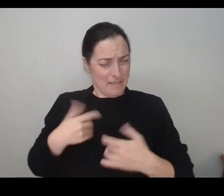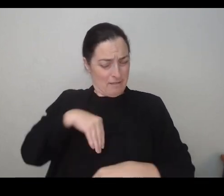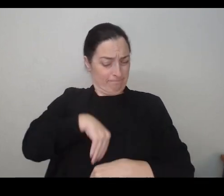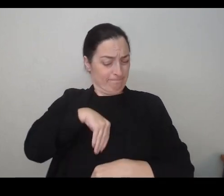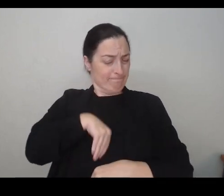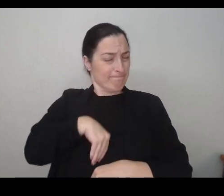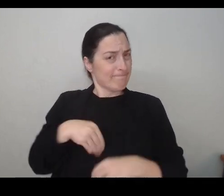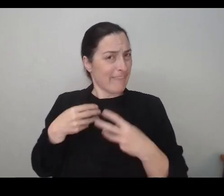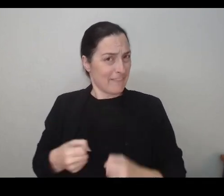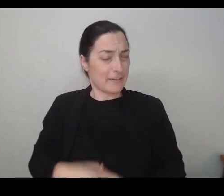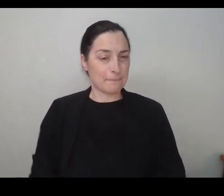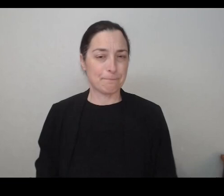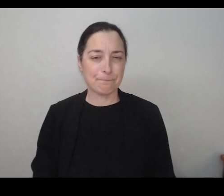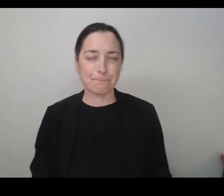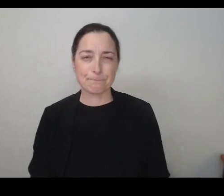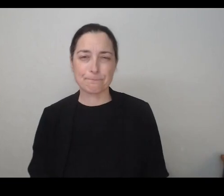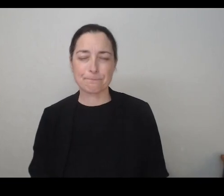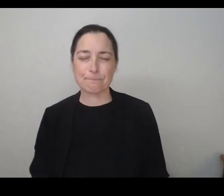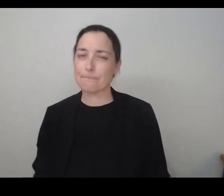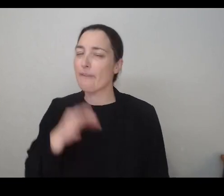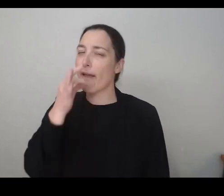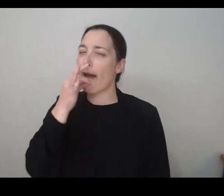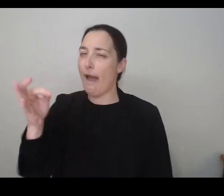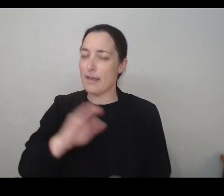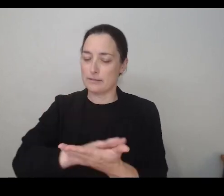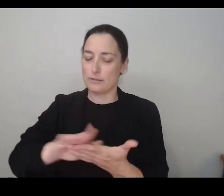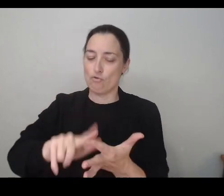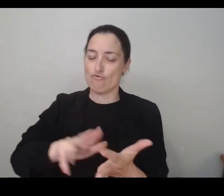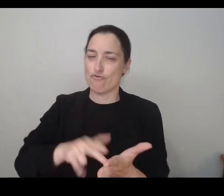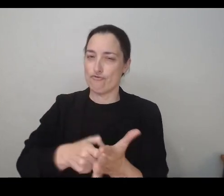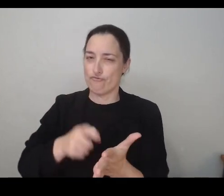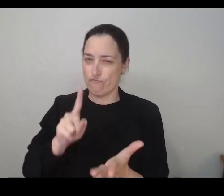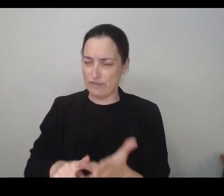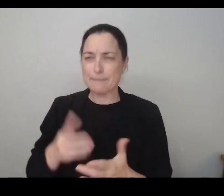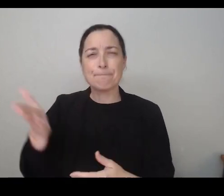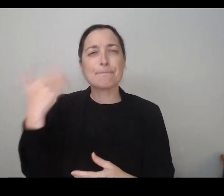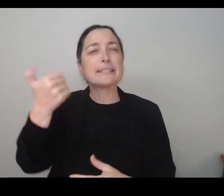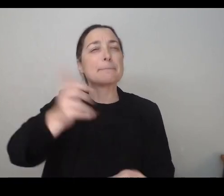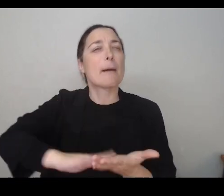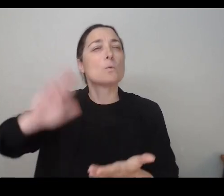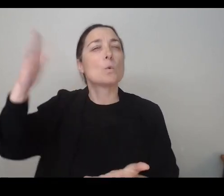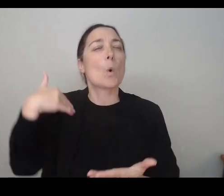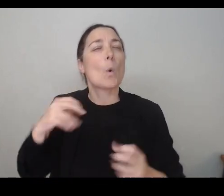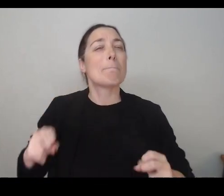Henri, we had a conversation in Paris about six months ago and you said something